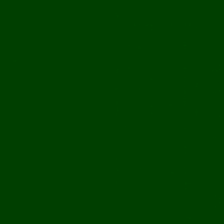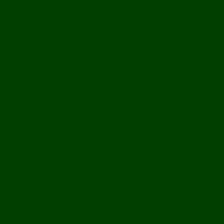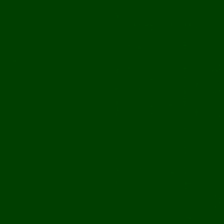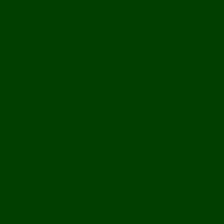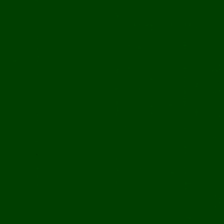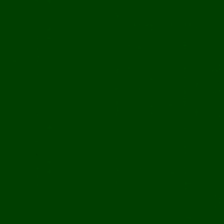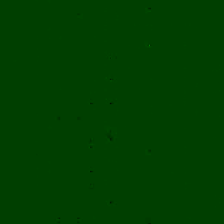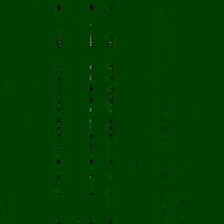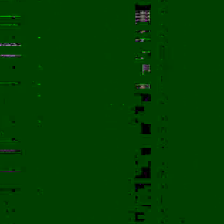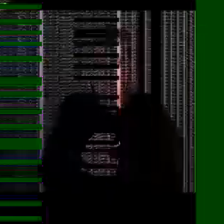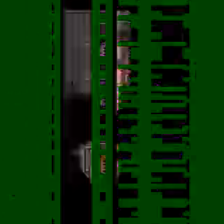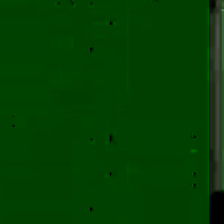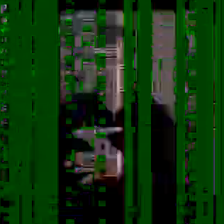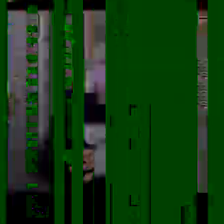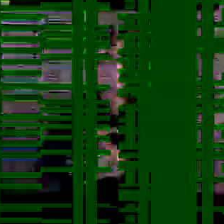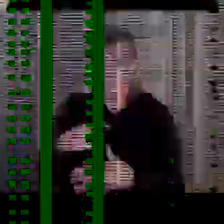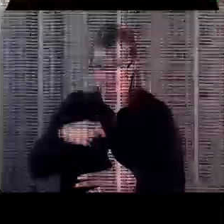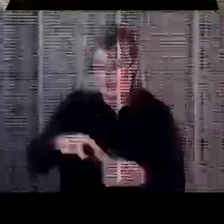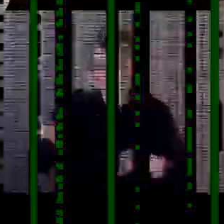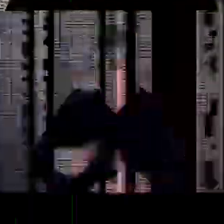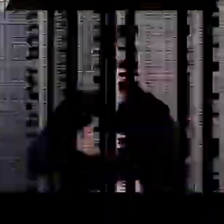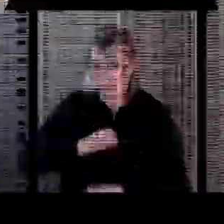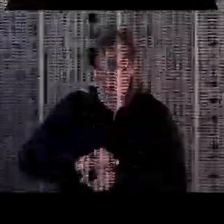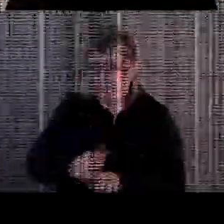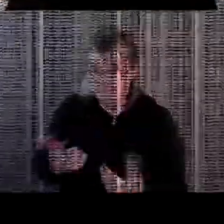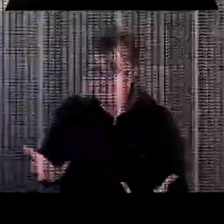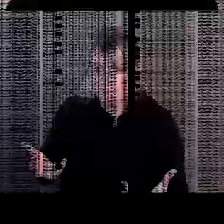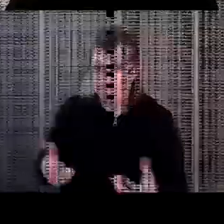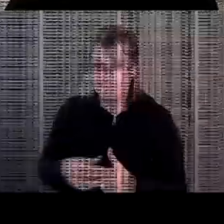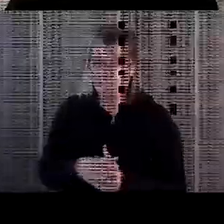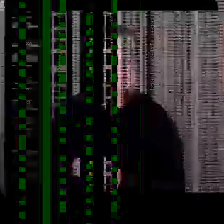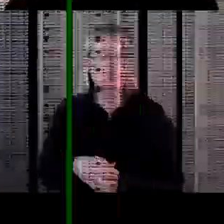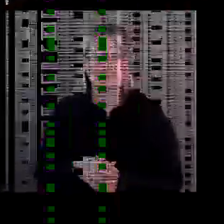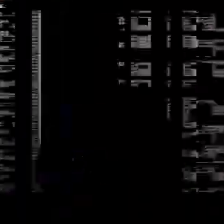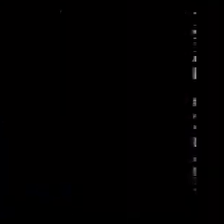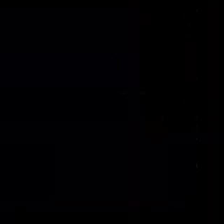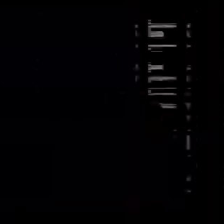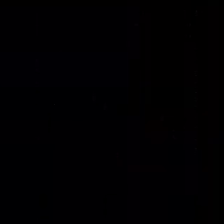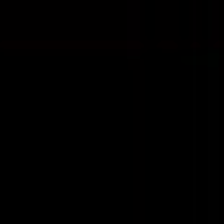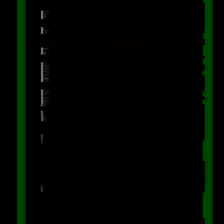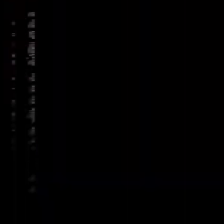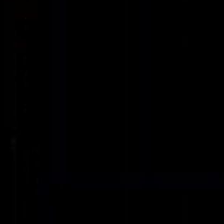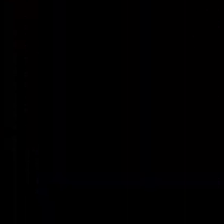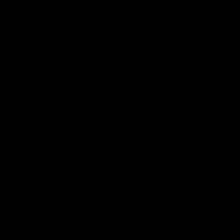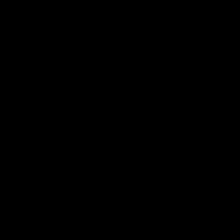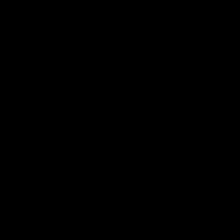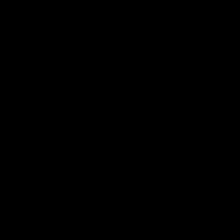actual contents of that I need to do my job. >> Nic: That just, you know,